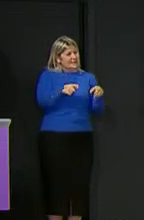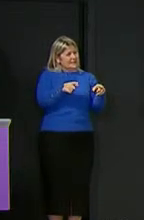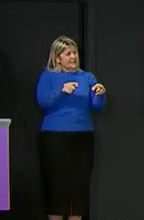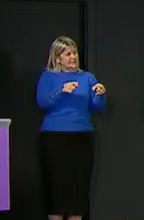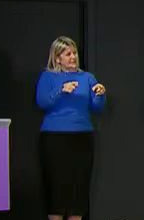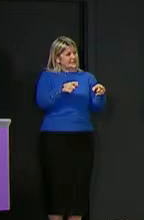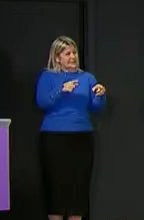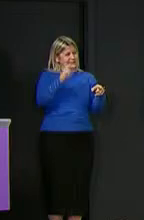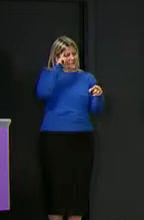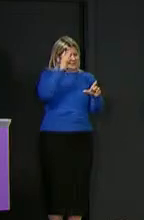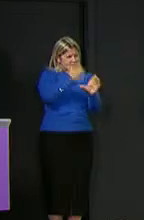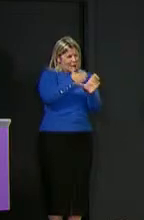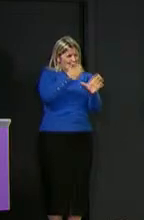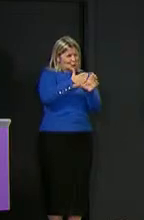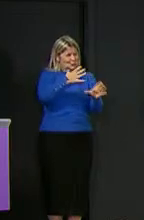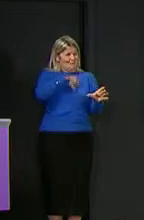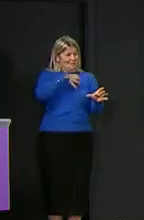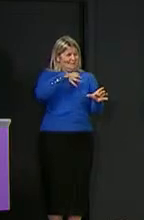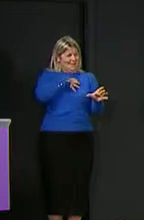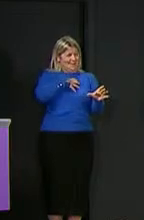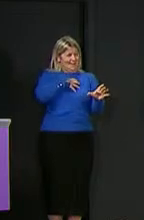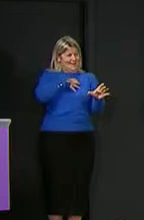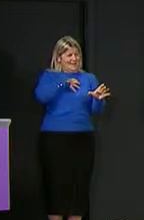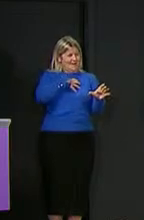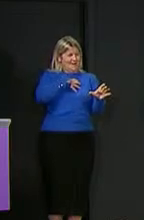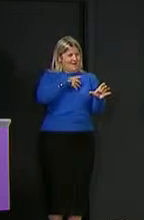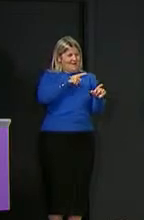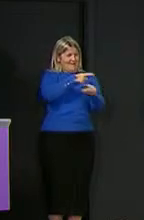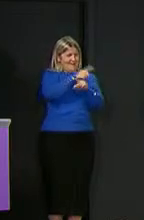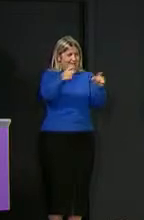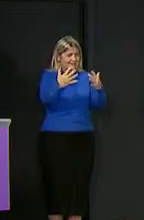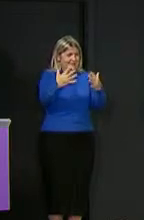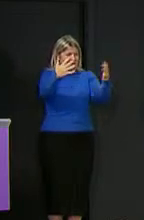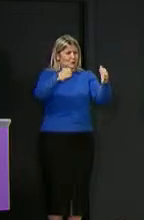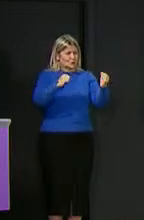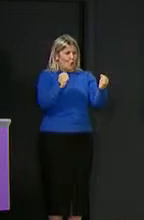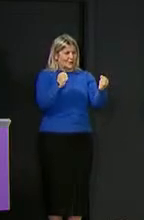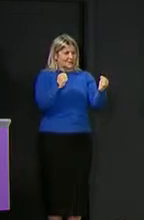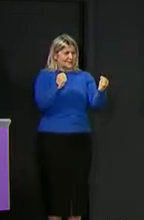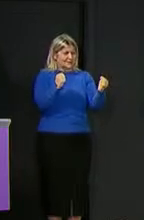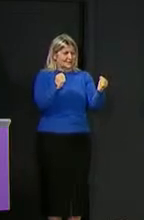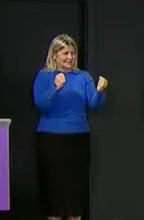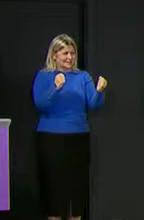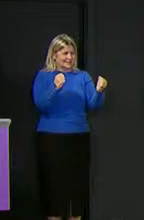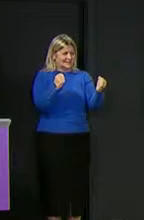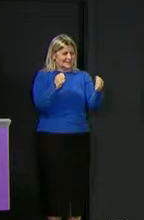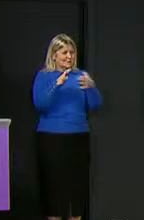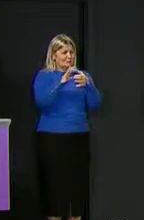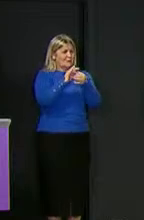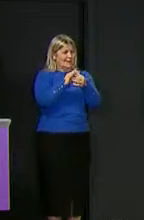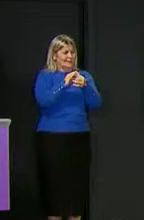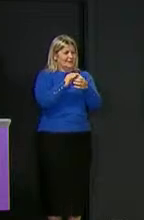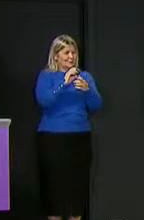psychological fear project against the population, is how they put it, related to this. Many parents